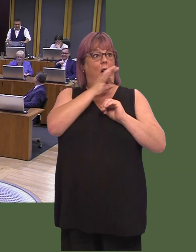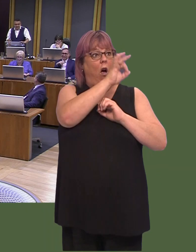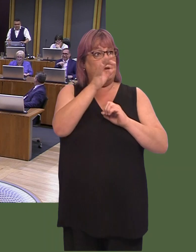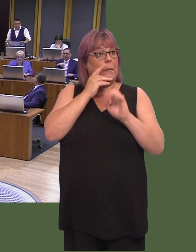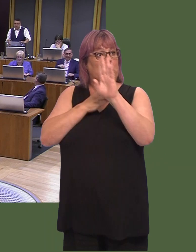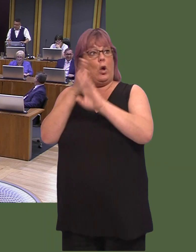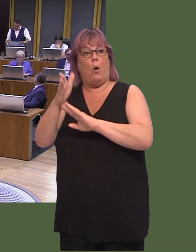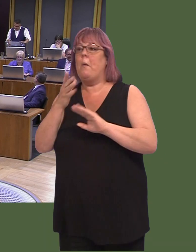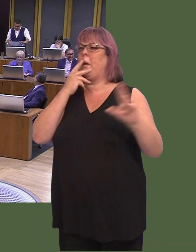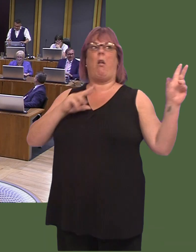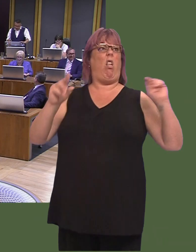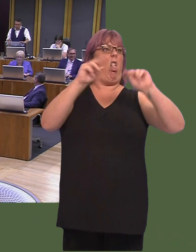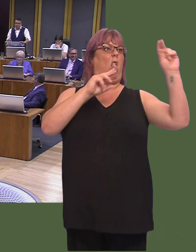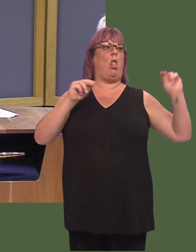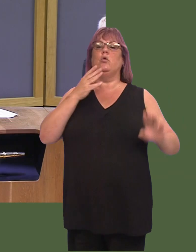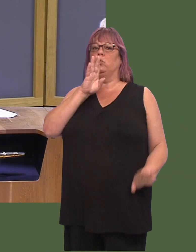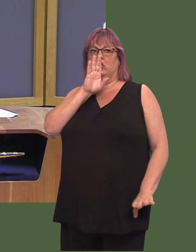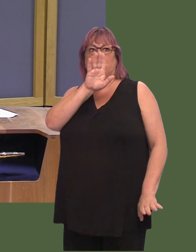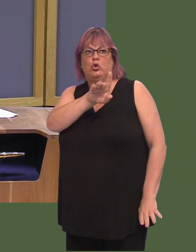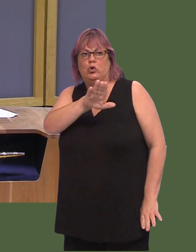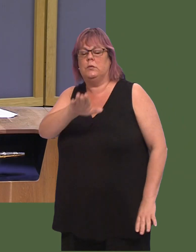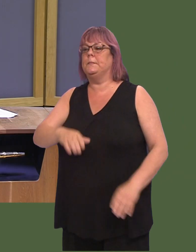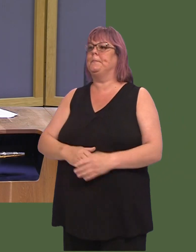Y Llywydd / The Llywydd: I do want to hear Neil McEvoy's question.